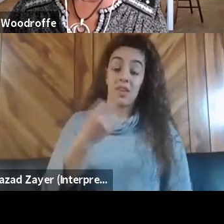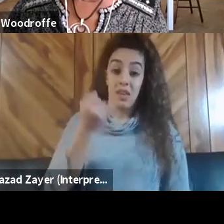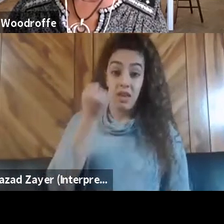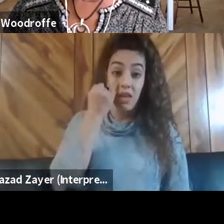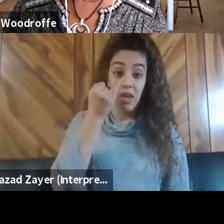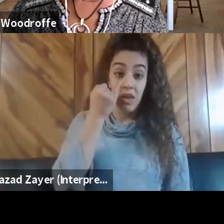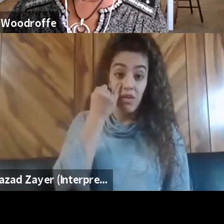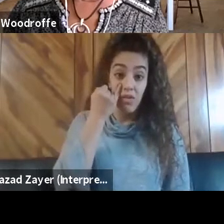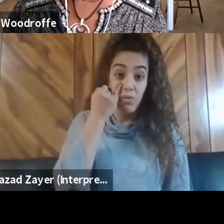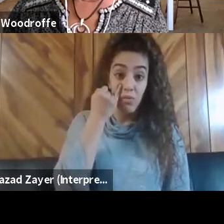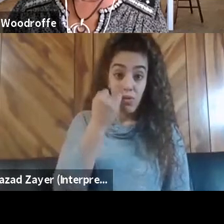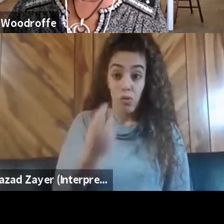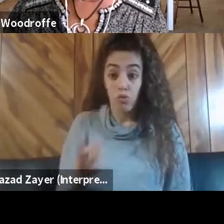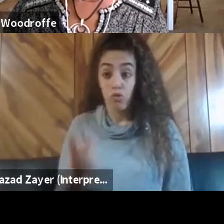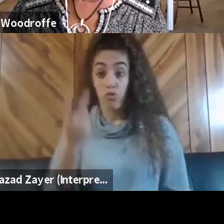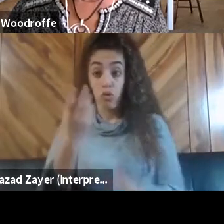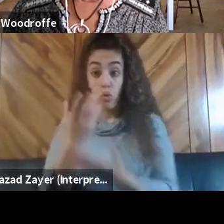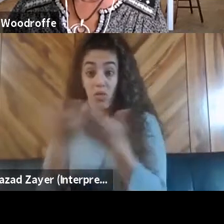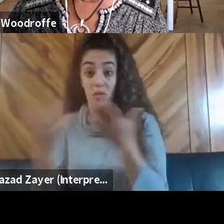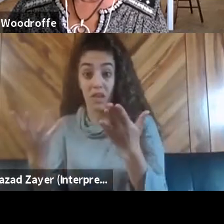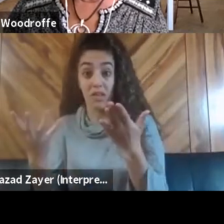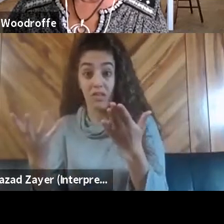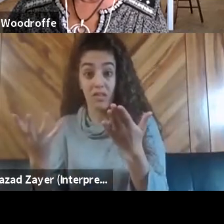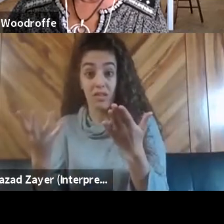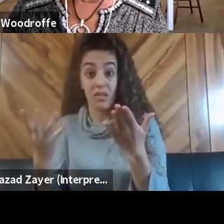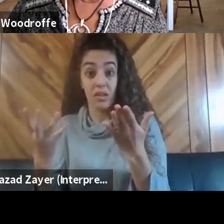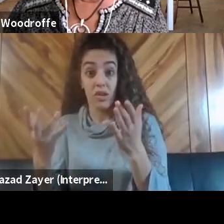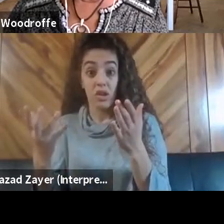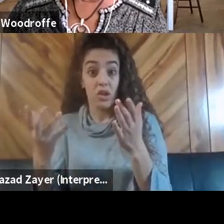right, let's find one thing that he does, right that way, we're